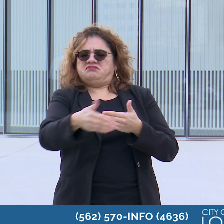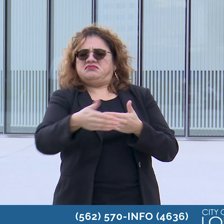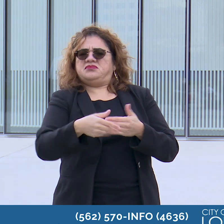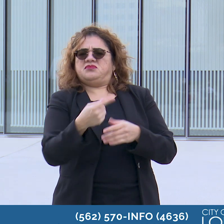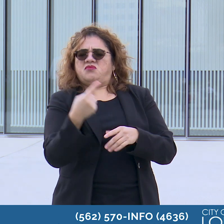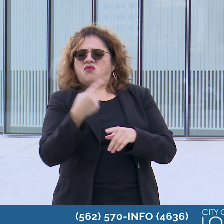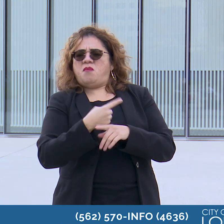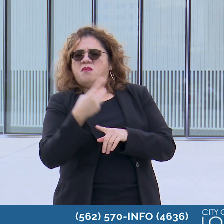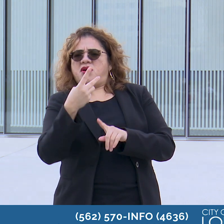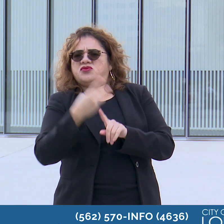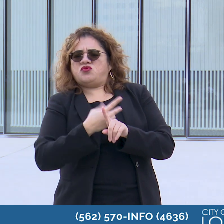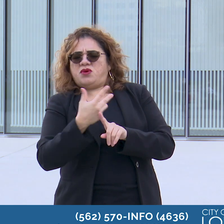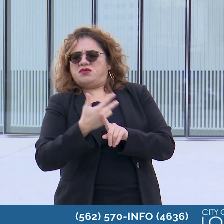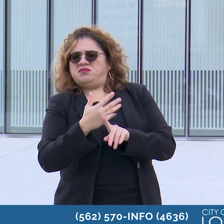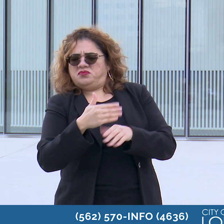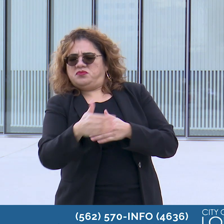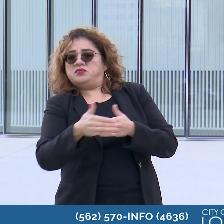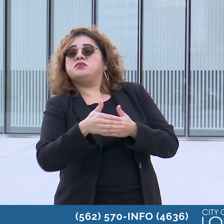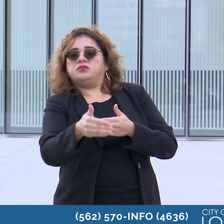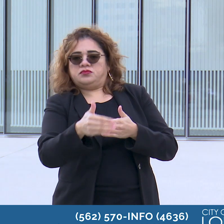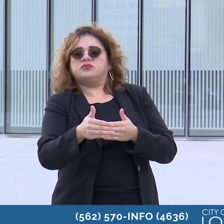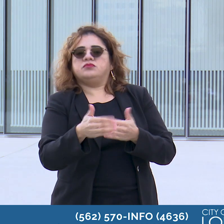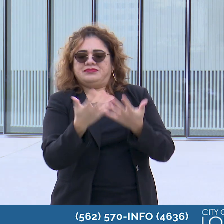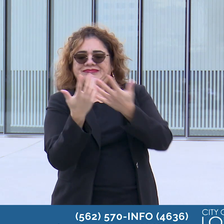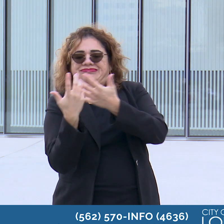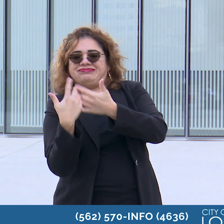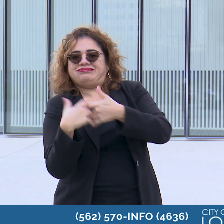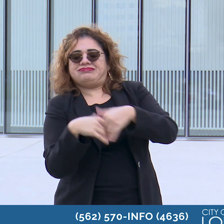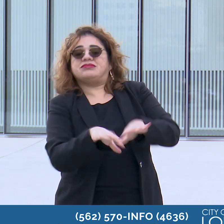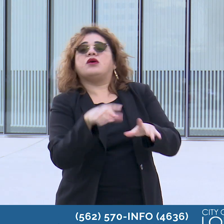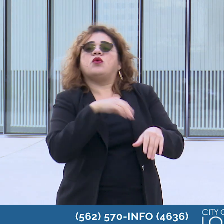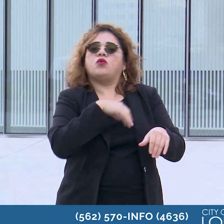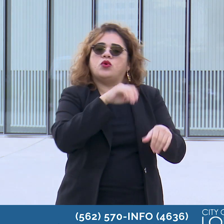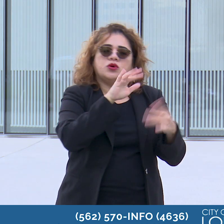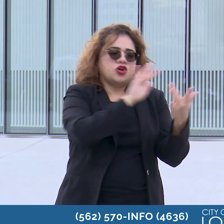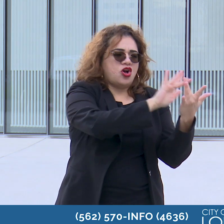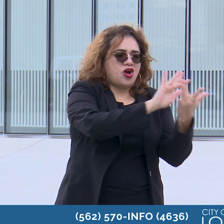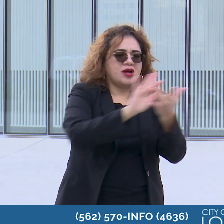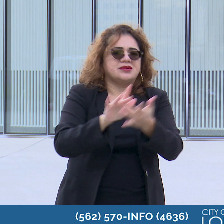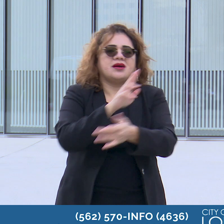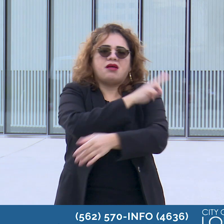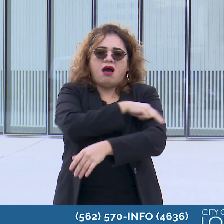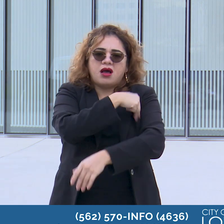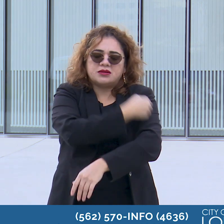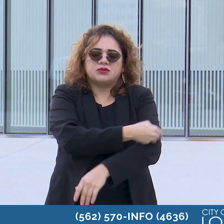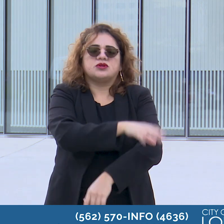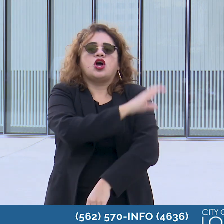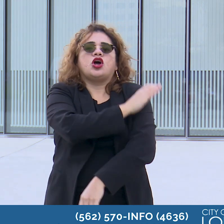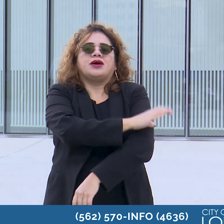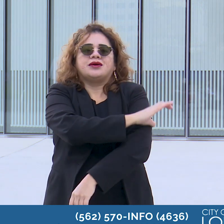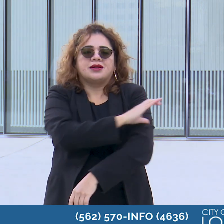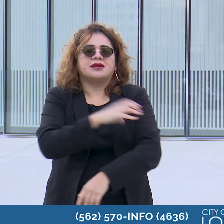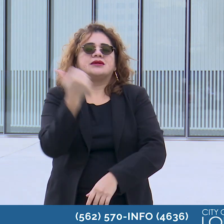And we're working directly with all of those hospitals, clinics, dental offices, our paramedics,